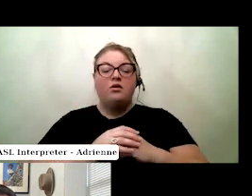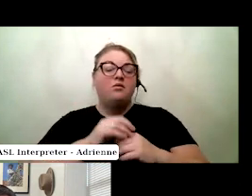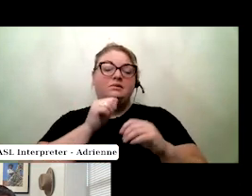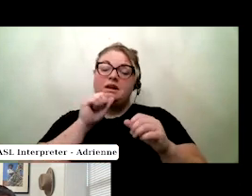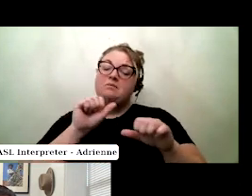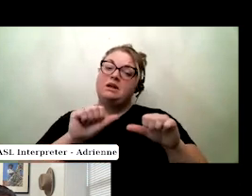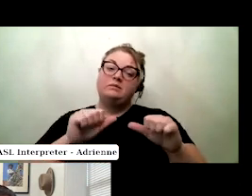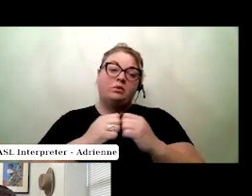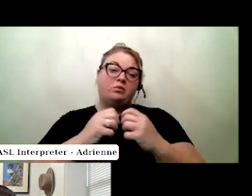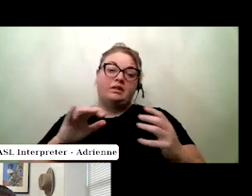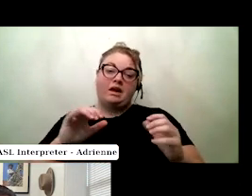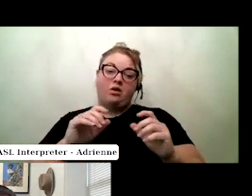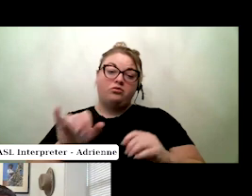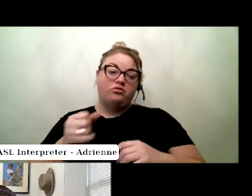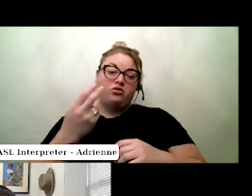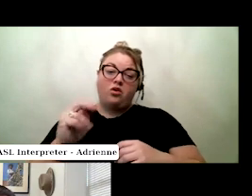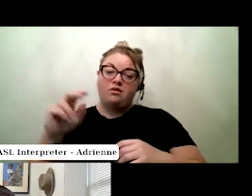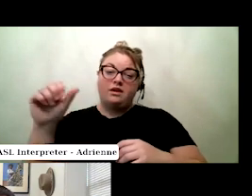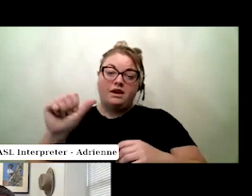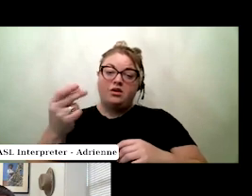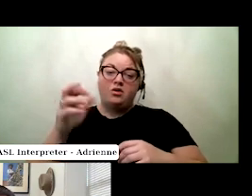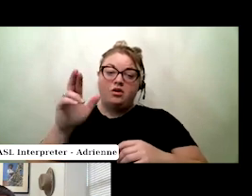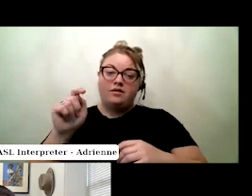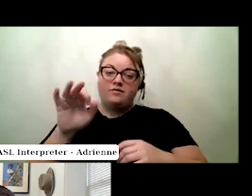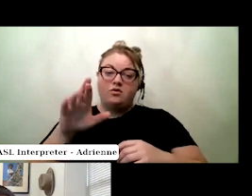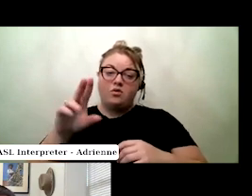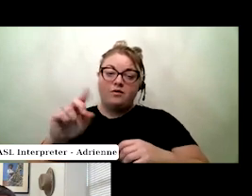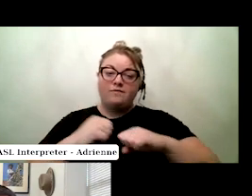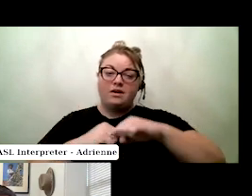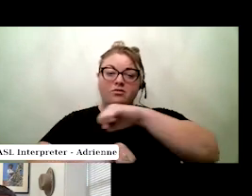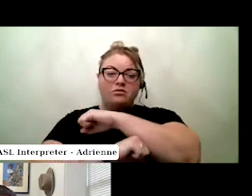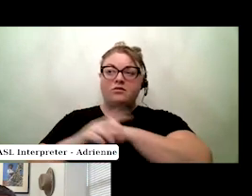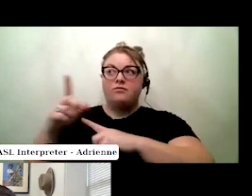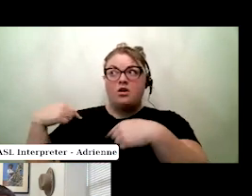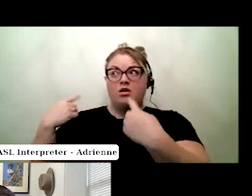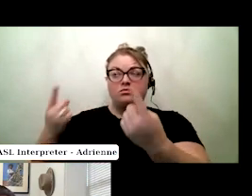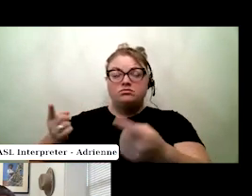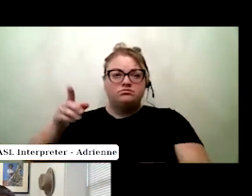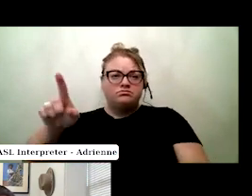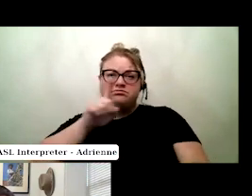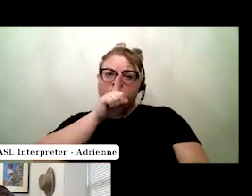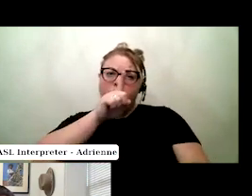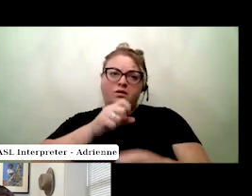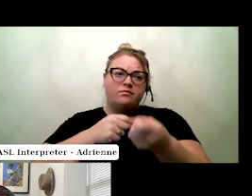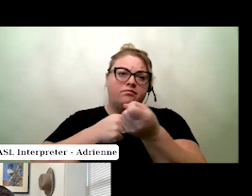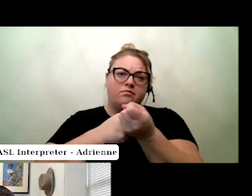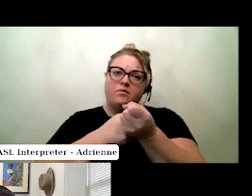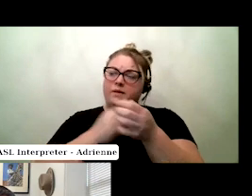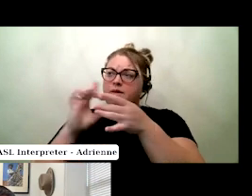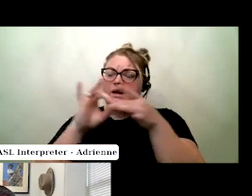For as long as I've known the foundation, they've both understood and underscored the connection between direct care workers and family caregivers.